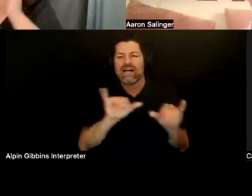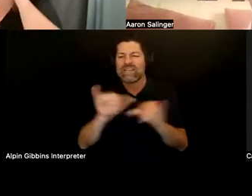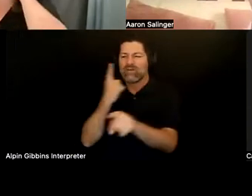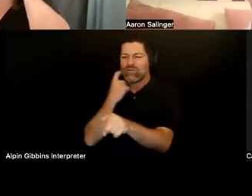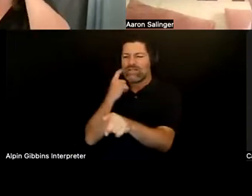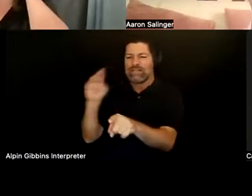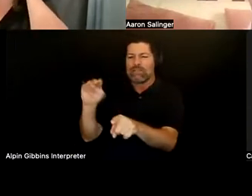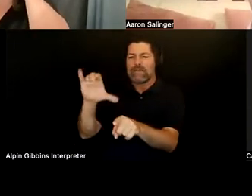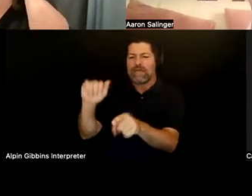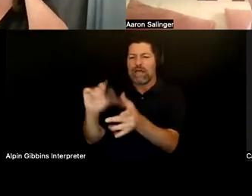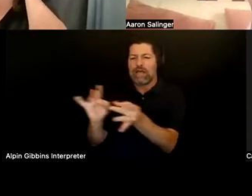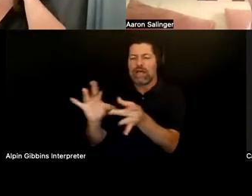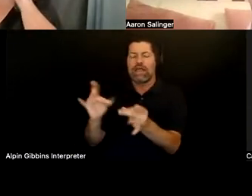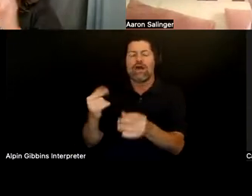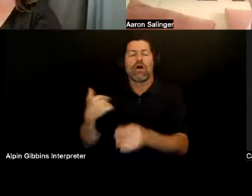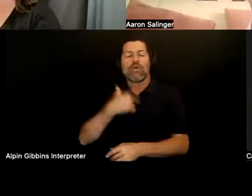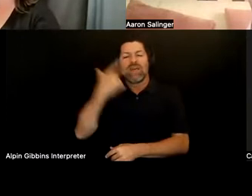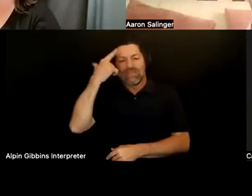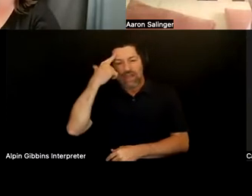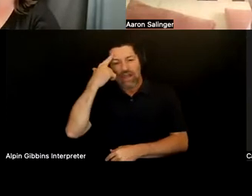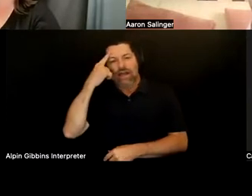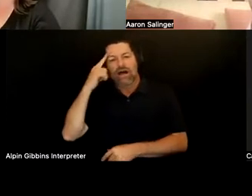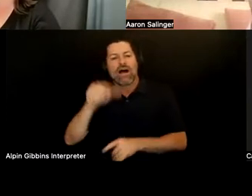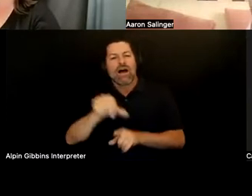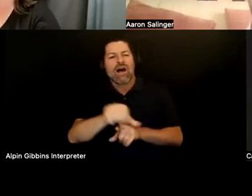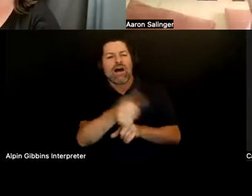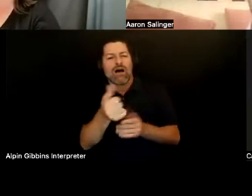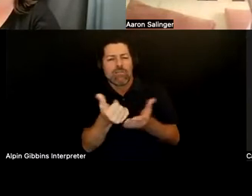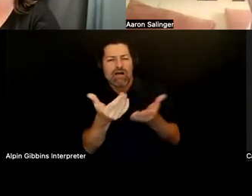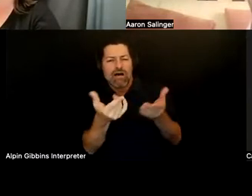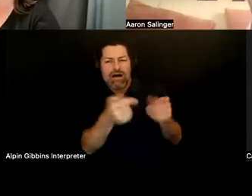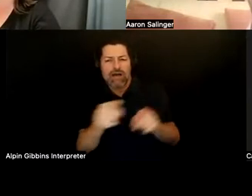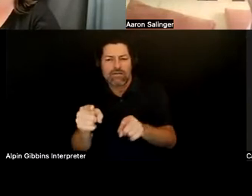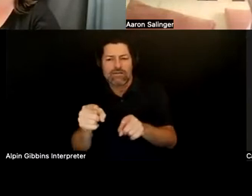when when we think that there's another moment. 19:55:34 That is, that's in just jewish thought